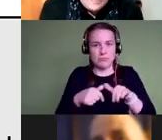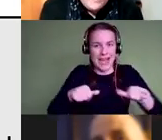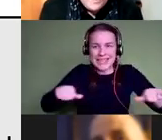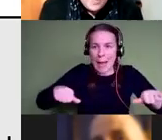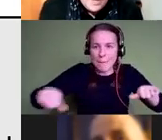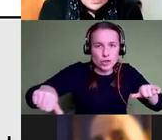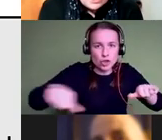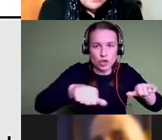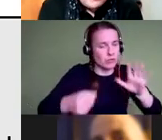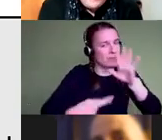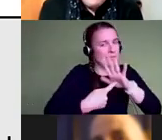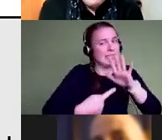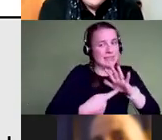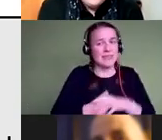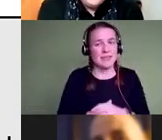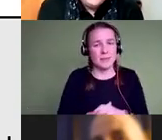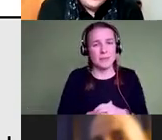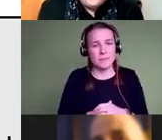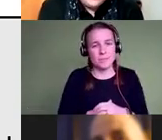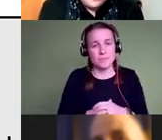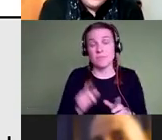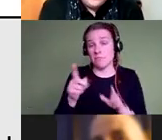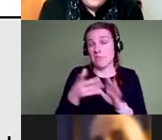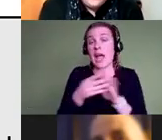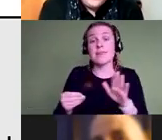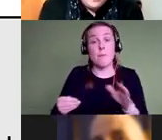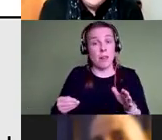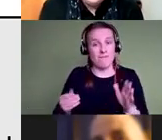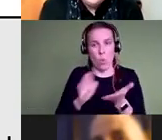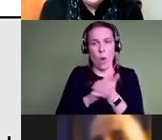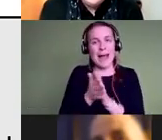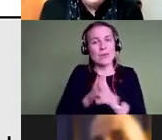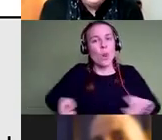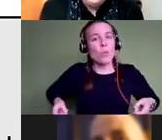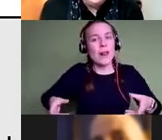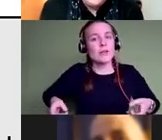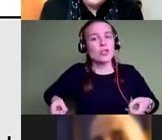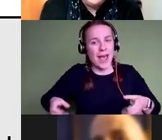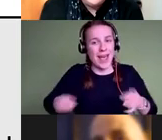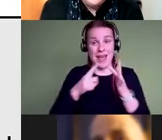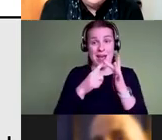vision in Braille? Will lighting a blind or reduce glare for someone in a wheelchair or walking? Will